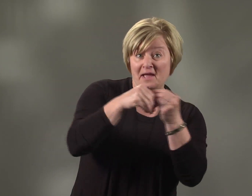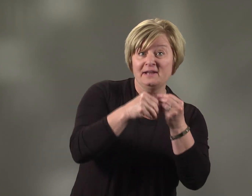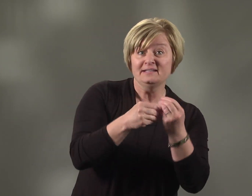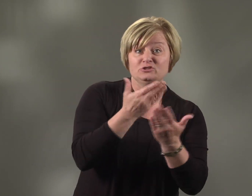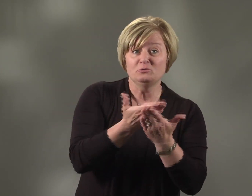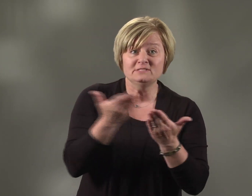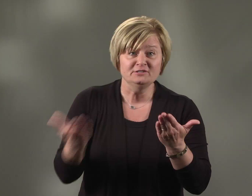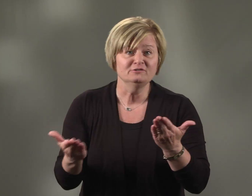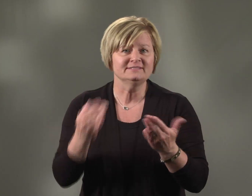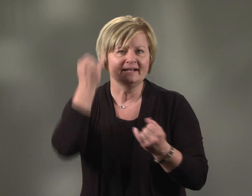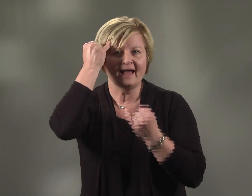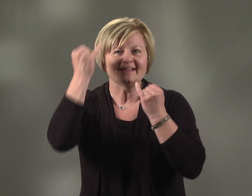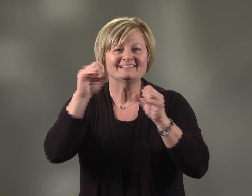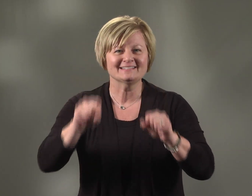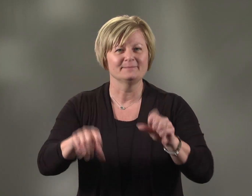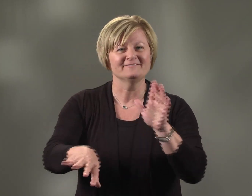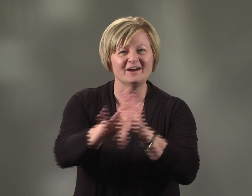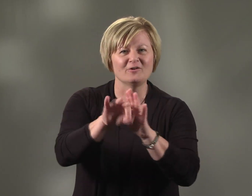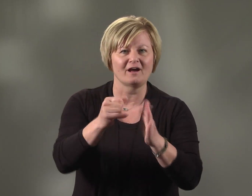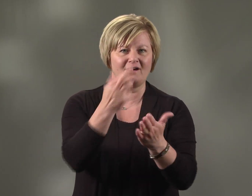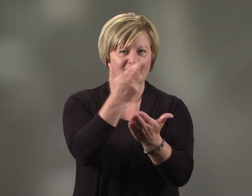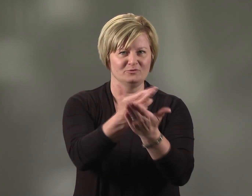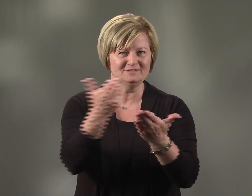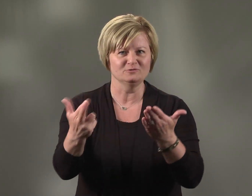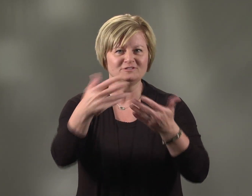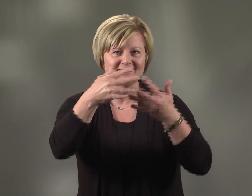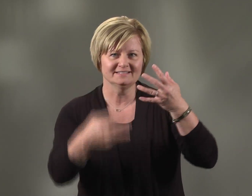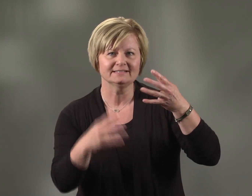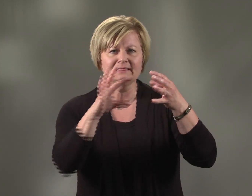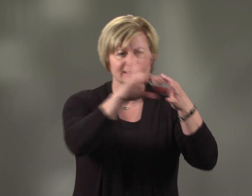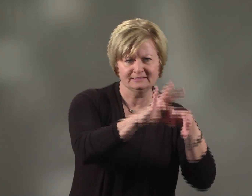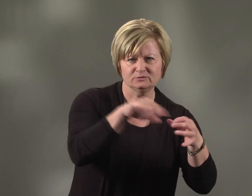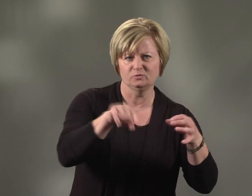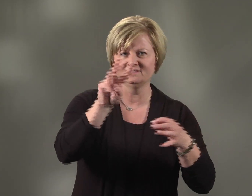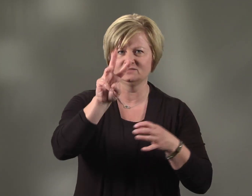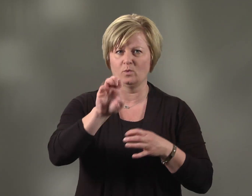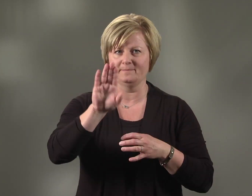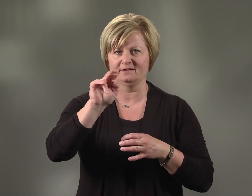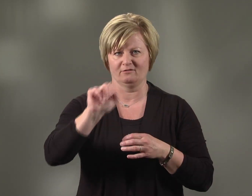Additional materials and ideas can be found on the resource list linked to this webinar.